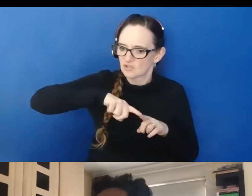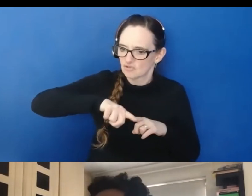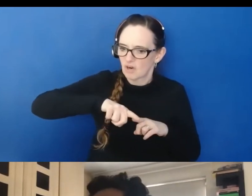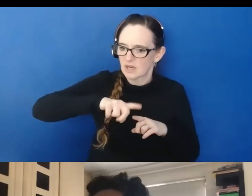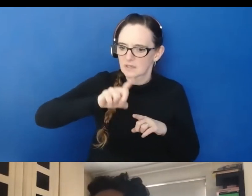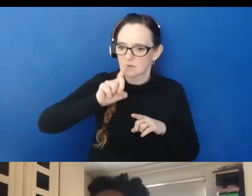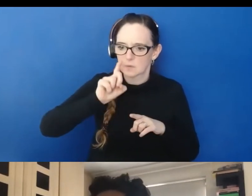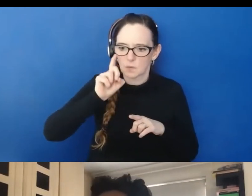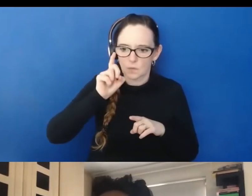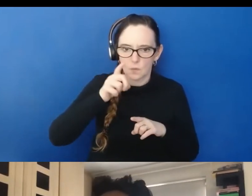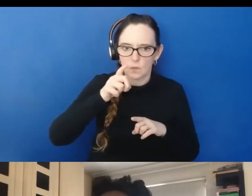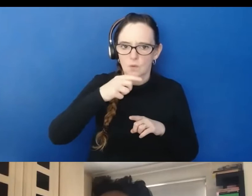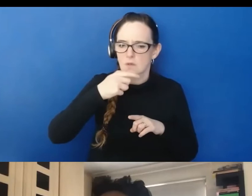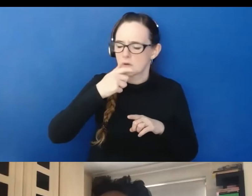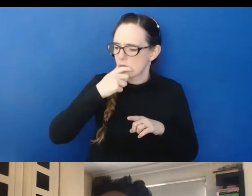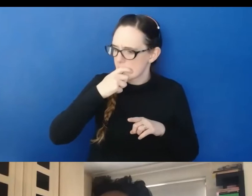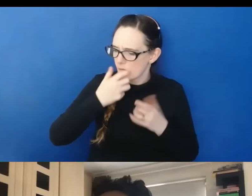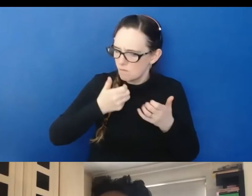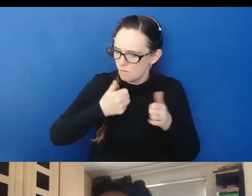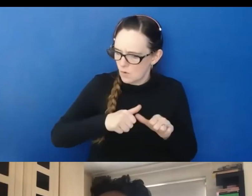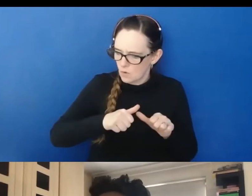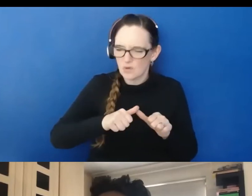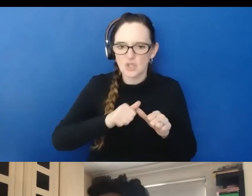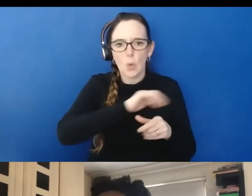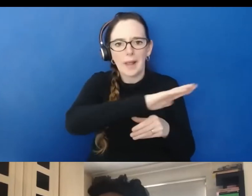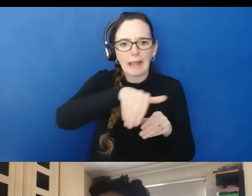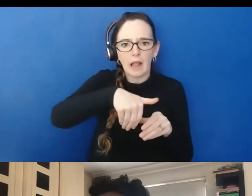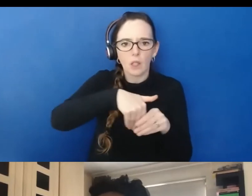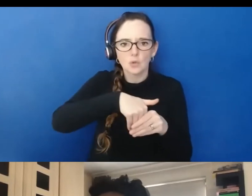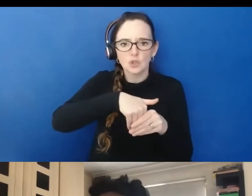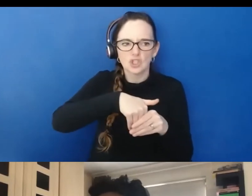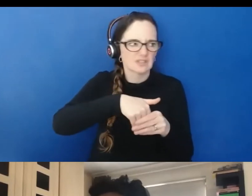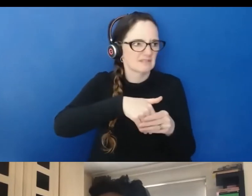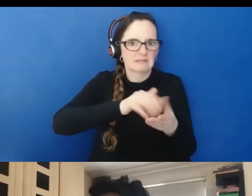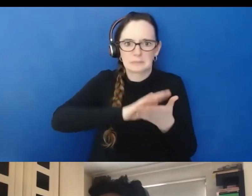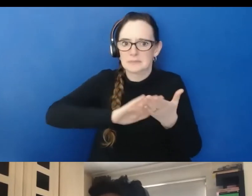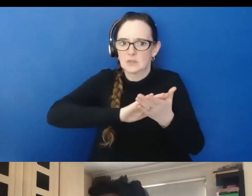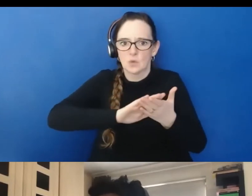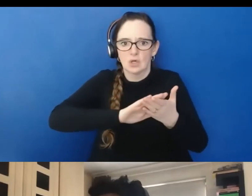Because I mean the different levels of inclusion. We have been working -- and we have challenging